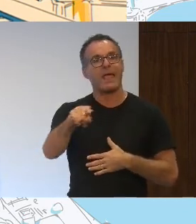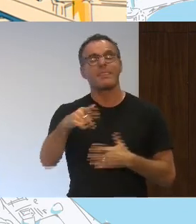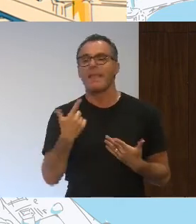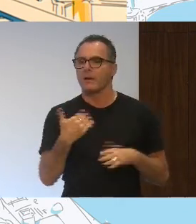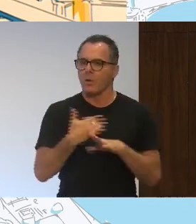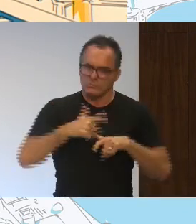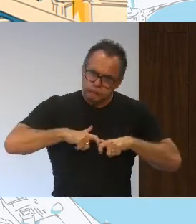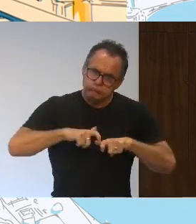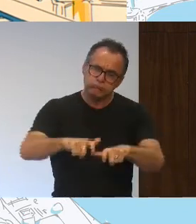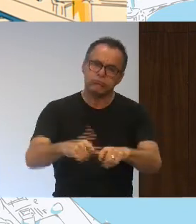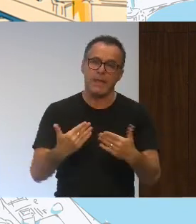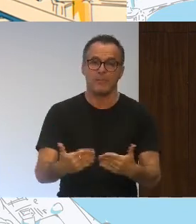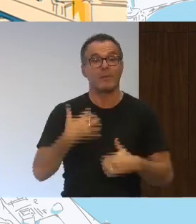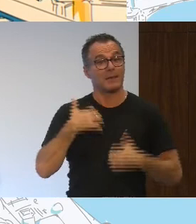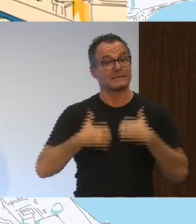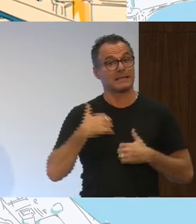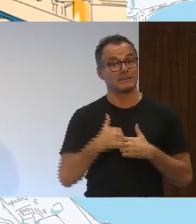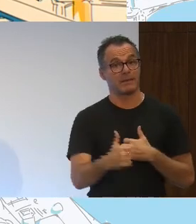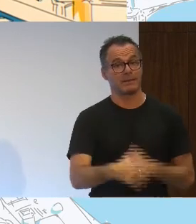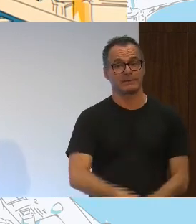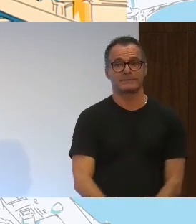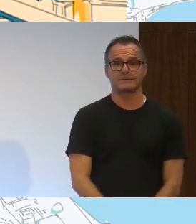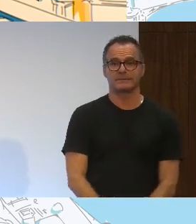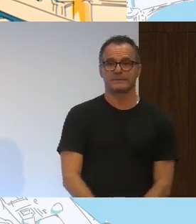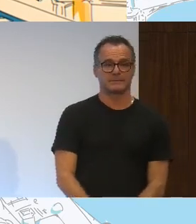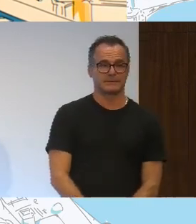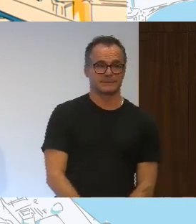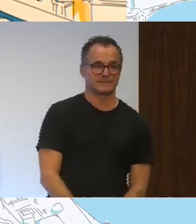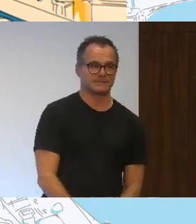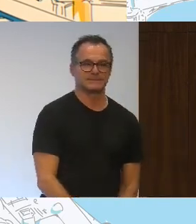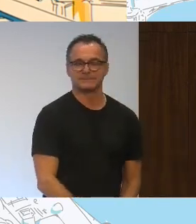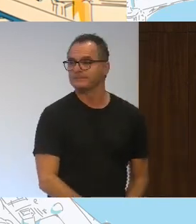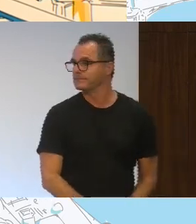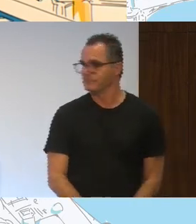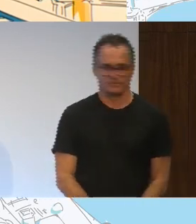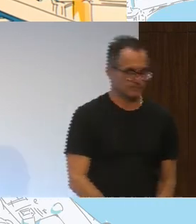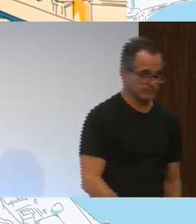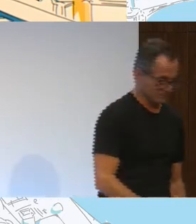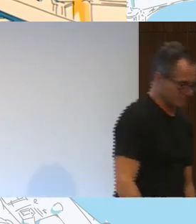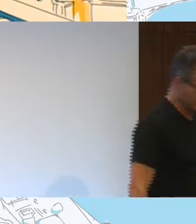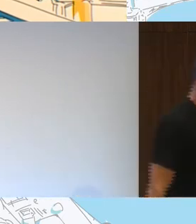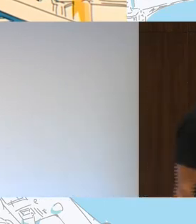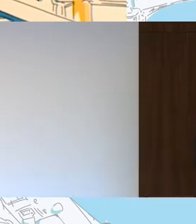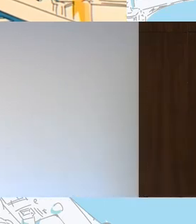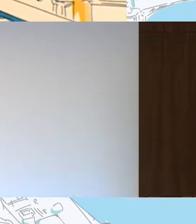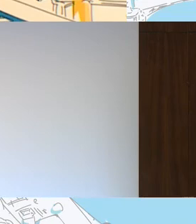So I'm quite excited by that. Okay. So just last thing before we start to take any questions from the audience.